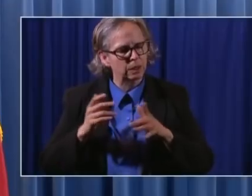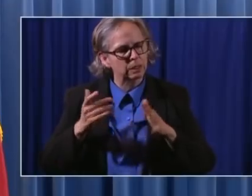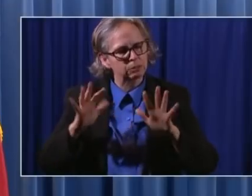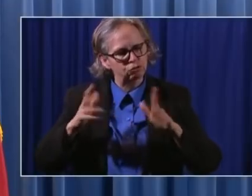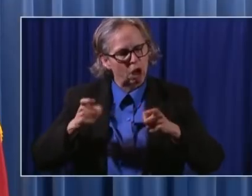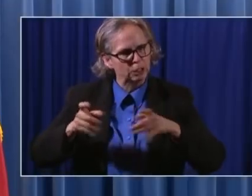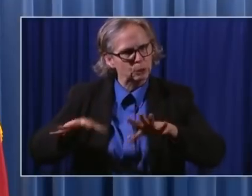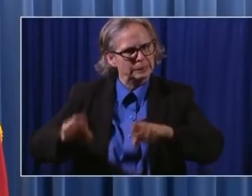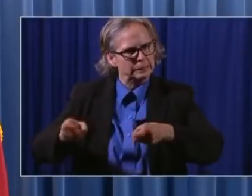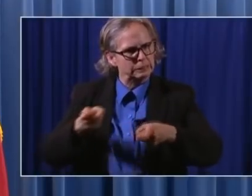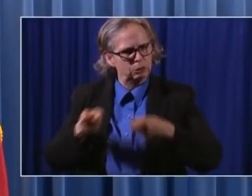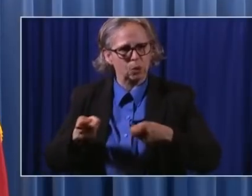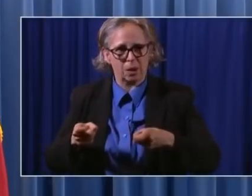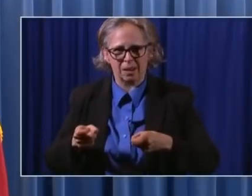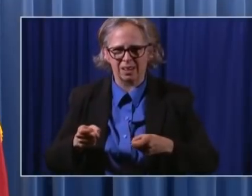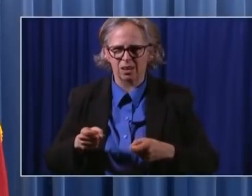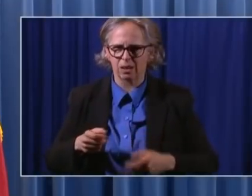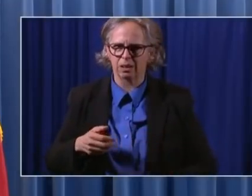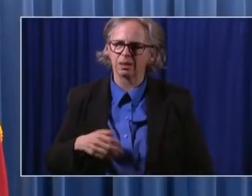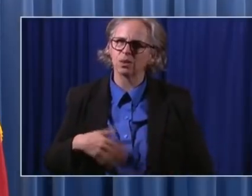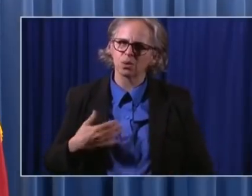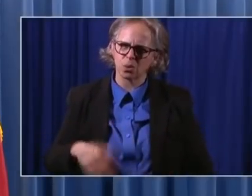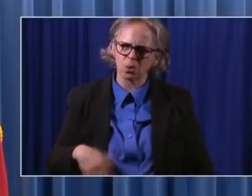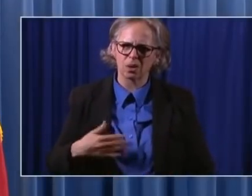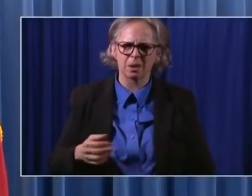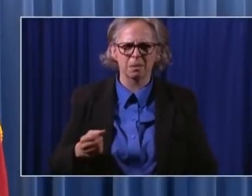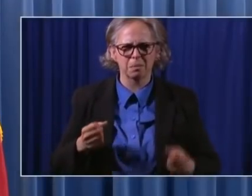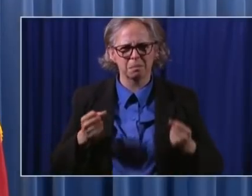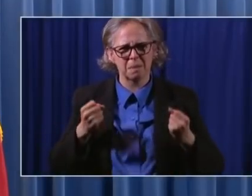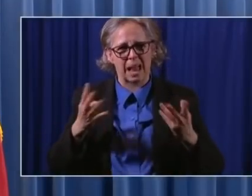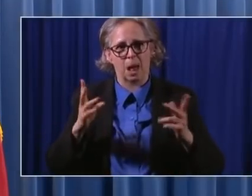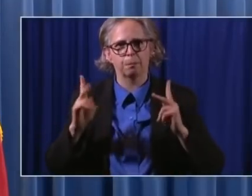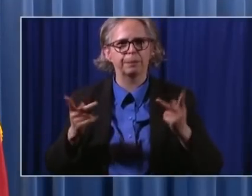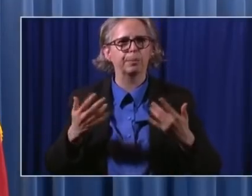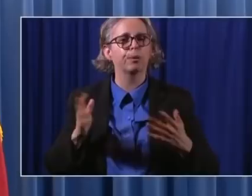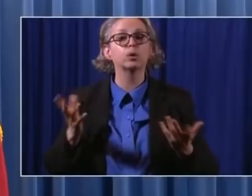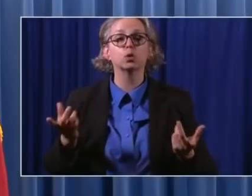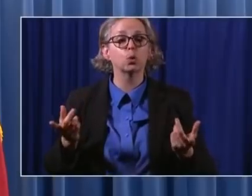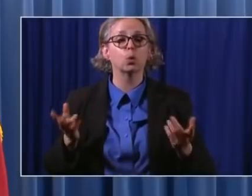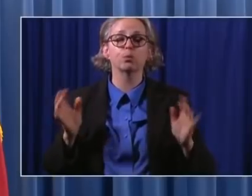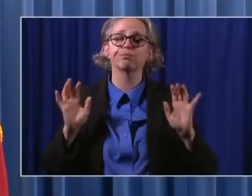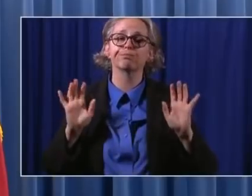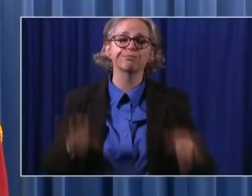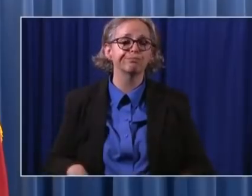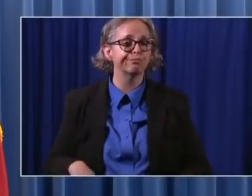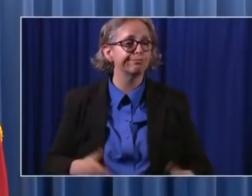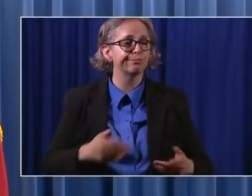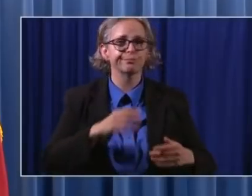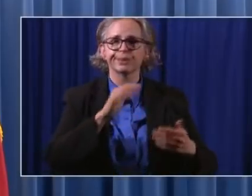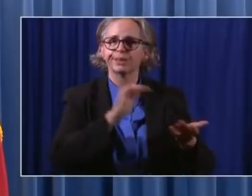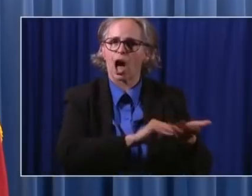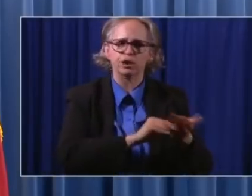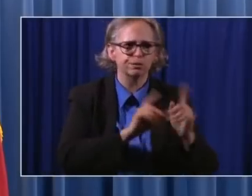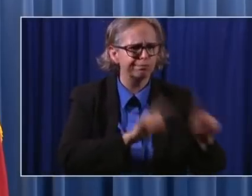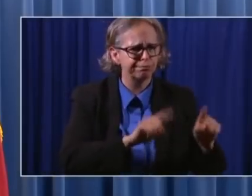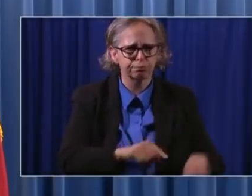COUNTY IS STILL INCREASING. A SLIGHTLY LOWER PACE THAN DURING THE PREVIOUS WEEK. RESIDENTS ARE CONTINUING TO